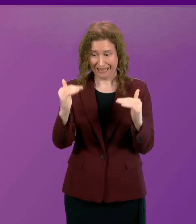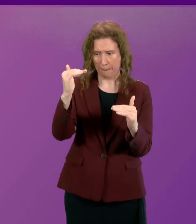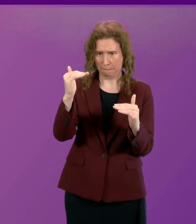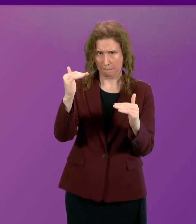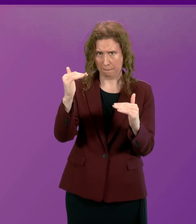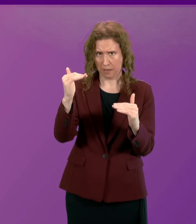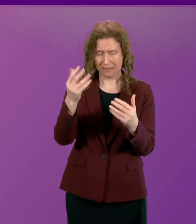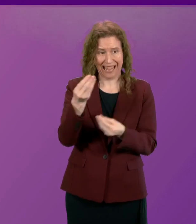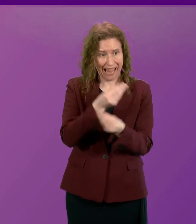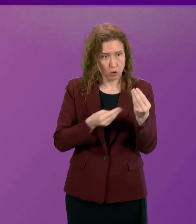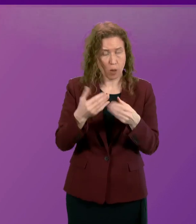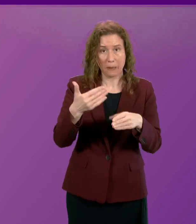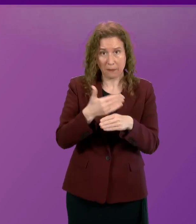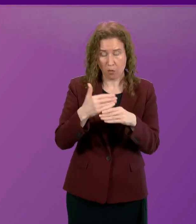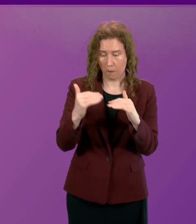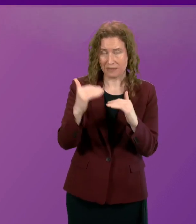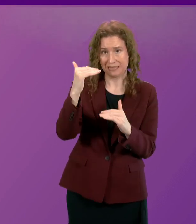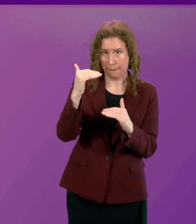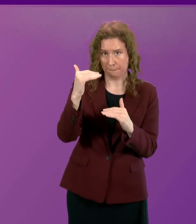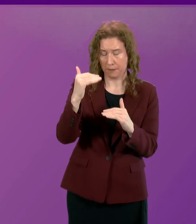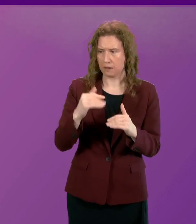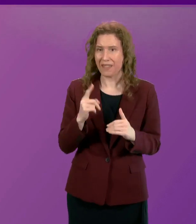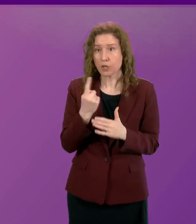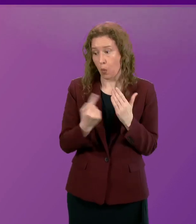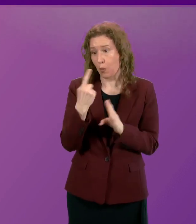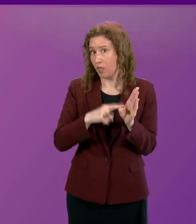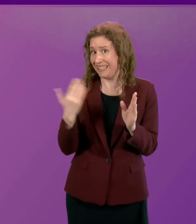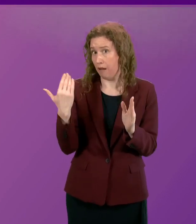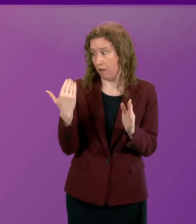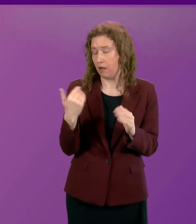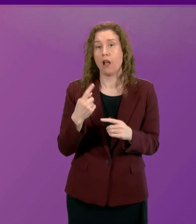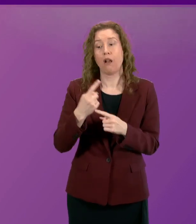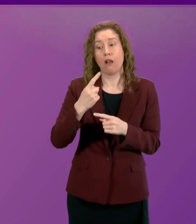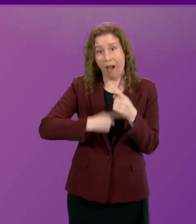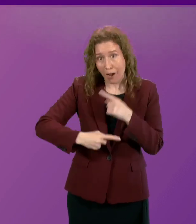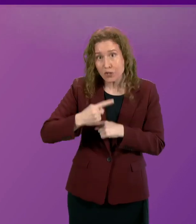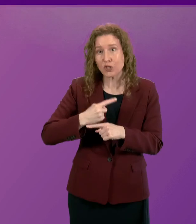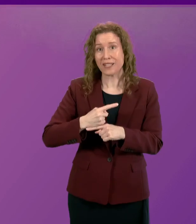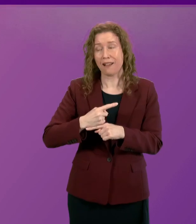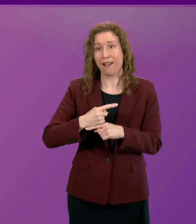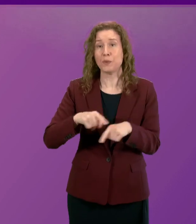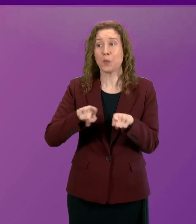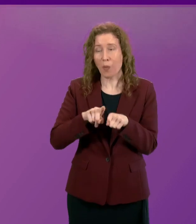performance gap—and that is just this year. Last year, it was another £1 billion.